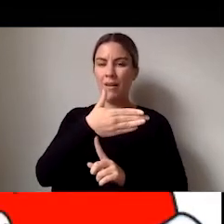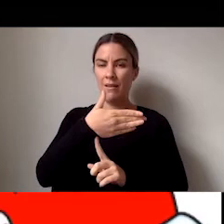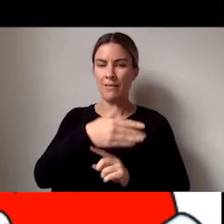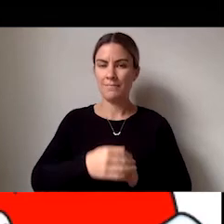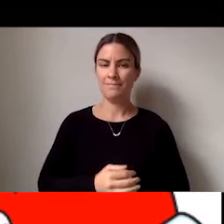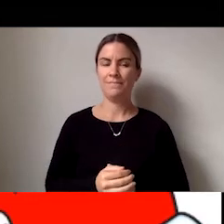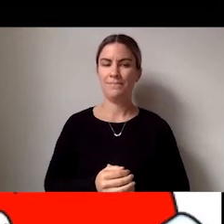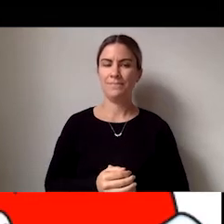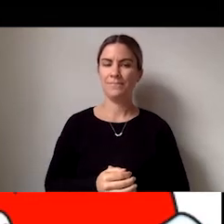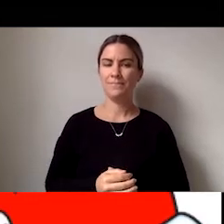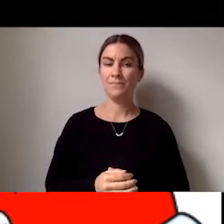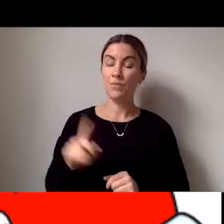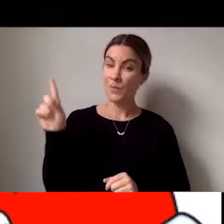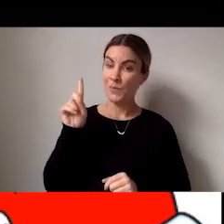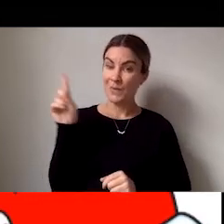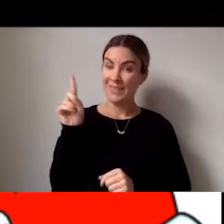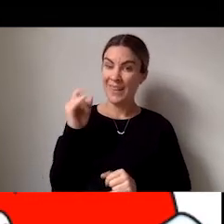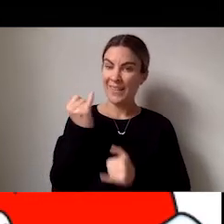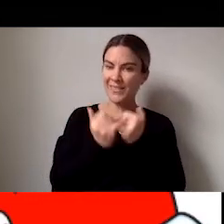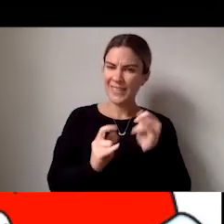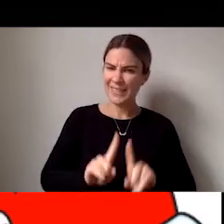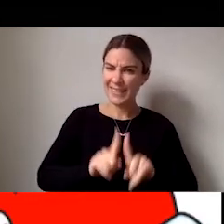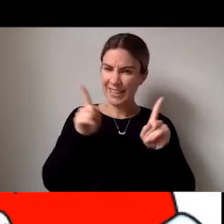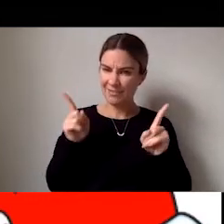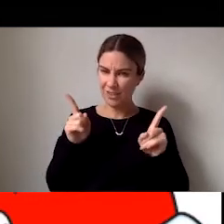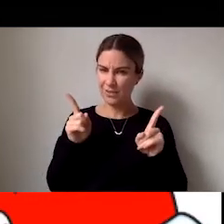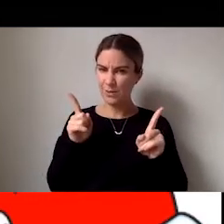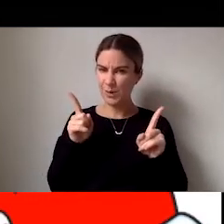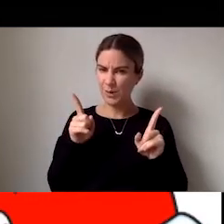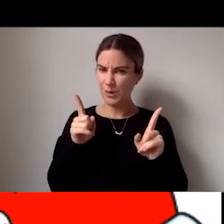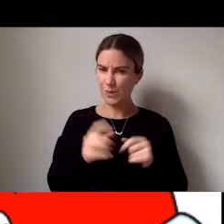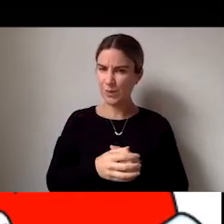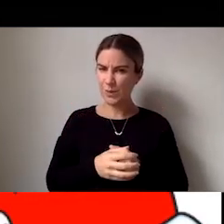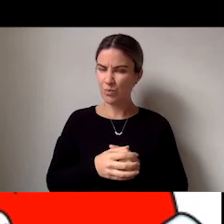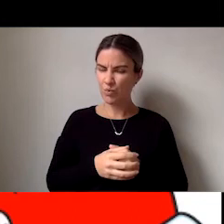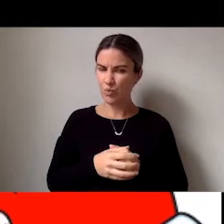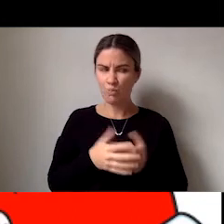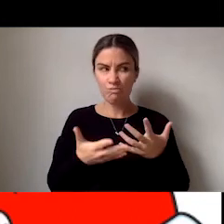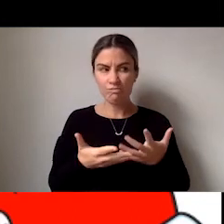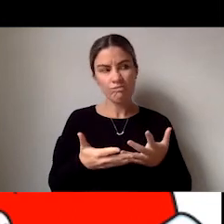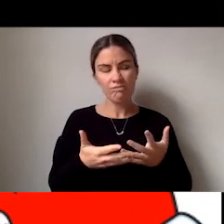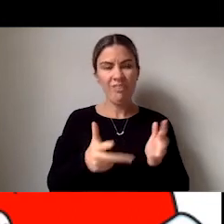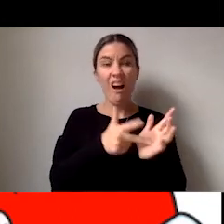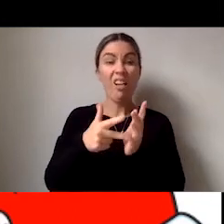quite different to other - to other things that I'm used to